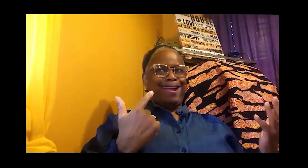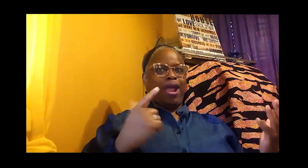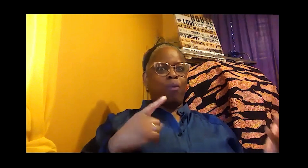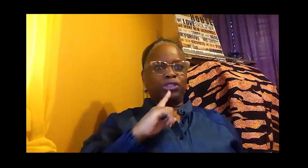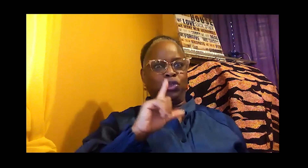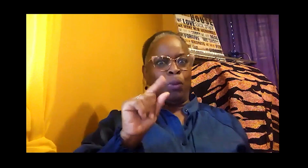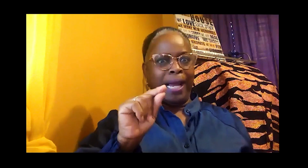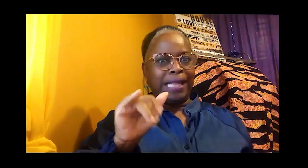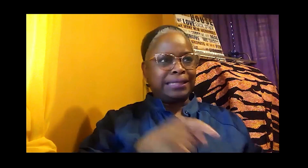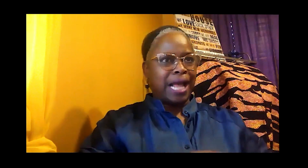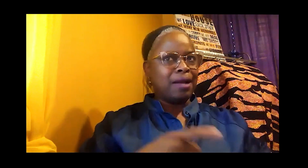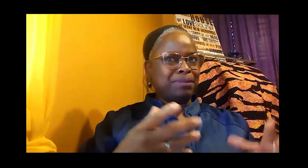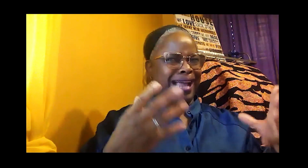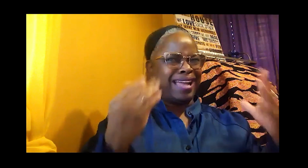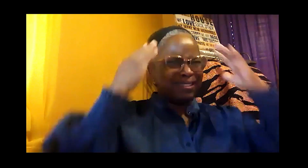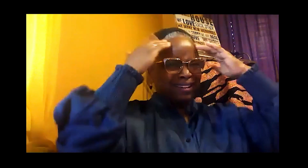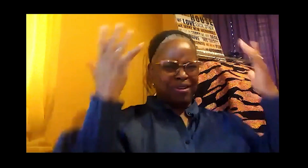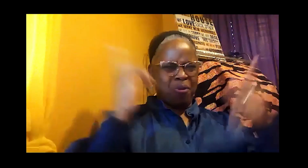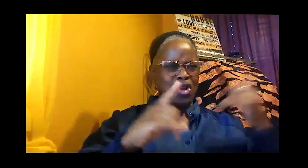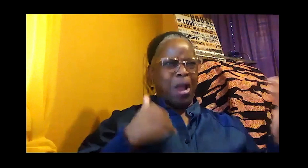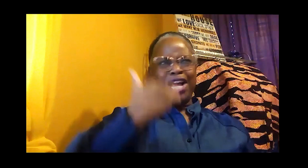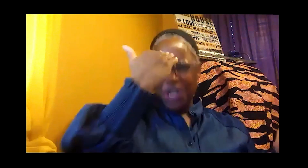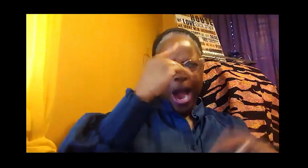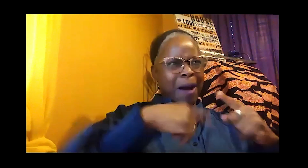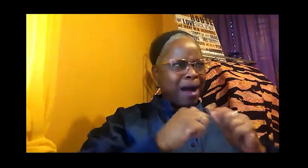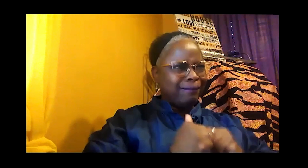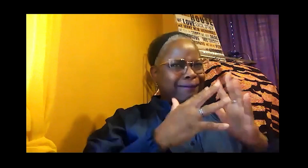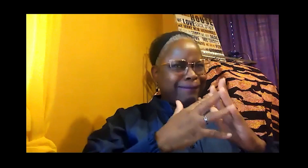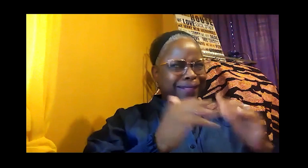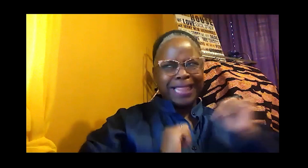I was only 20 years old at the time. What did I know about forming a theater